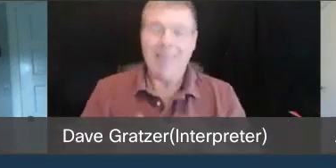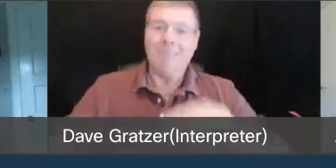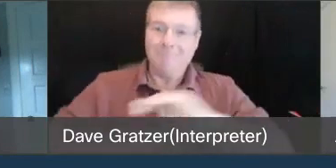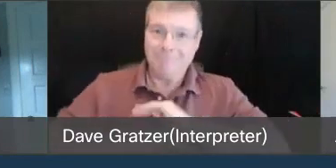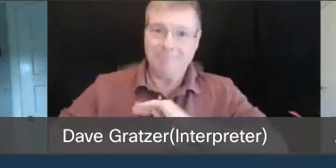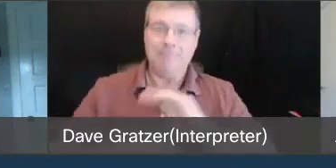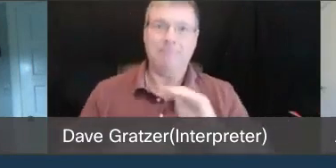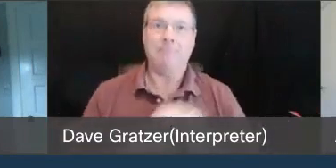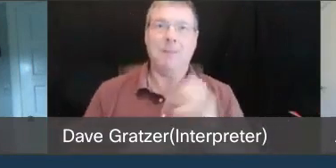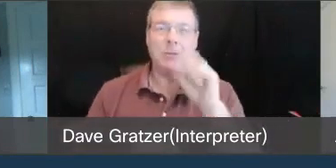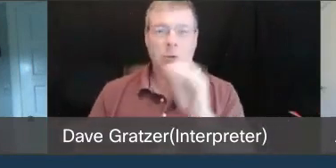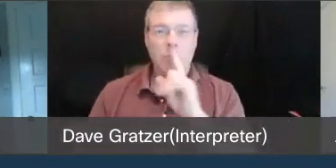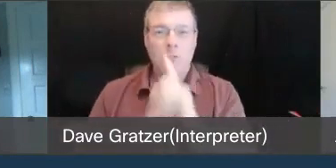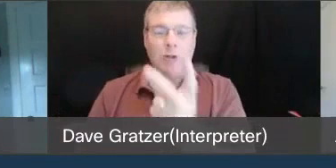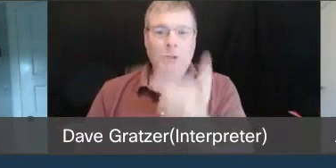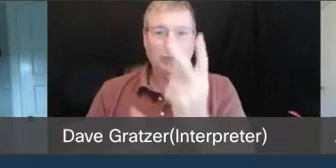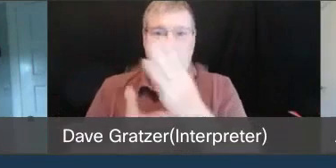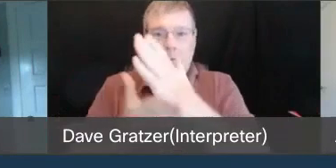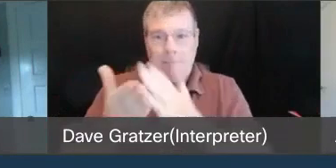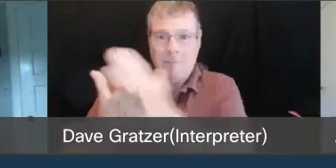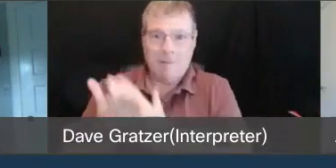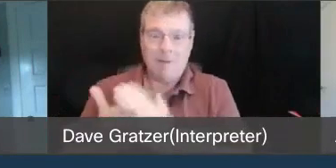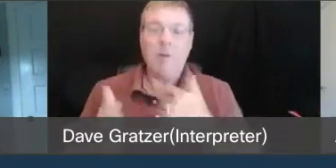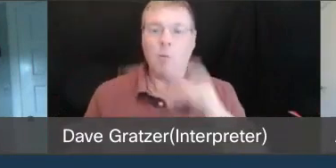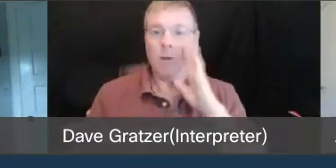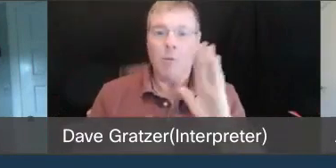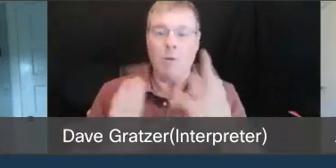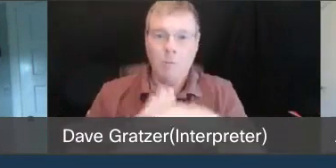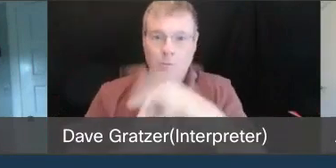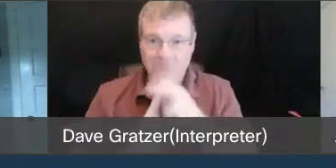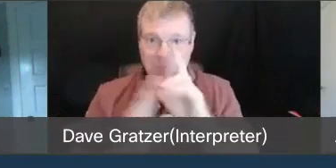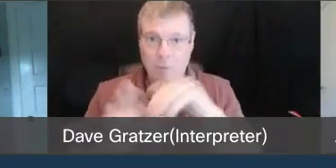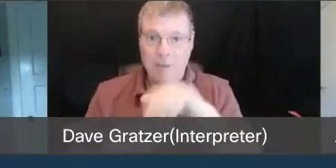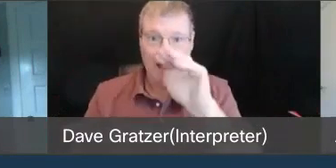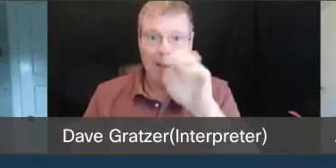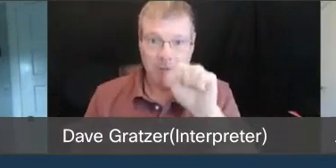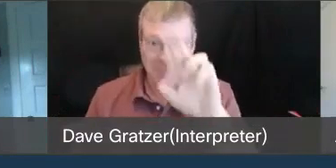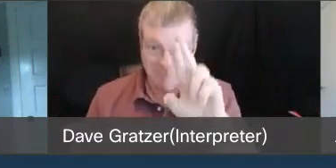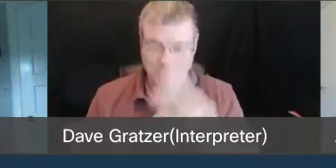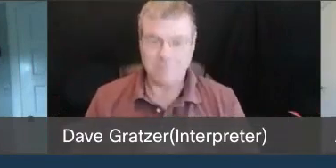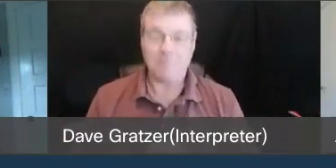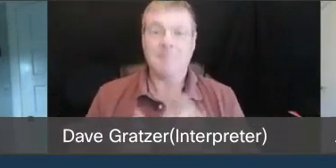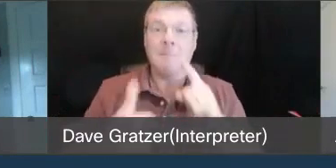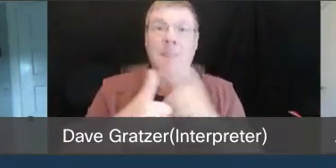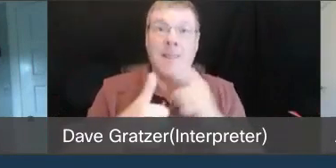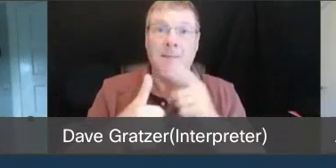So there's two frames that we're going to be reviewing this MSR. The first we'll be looking at the time concept,